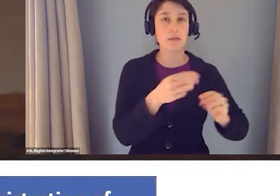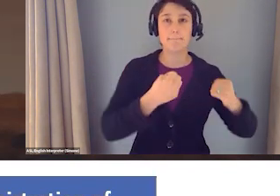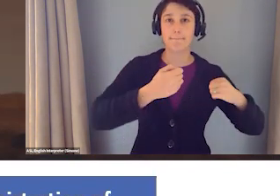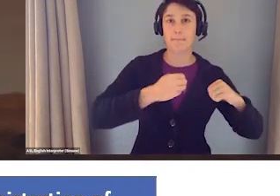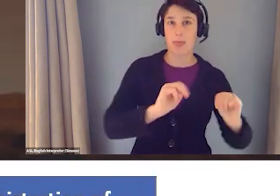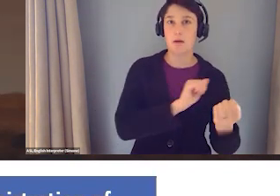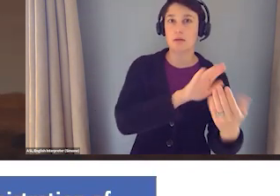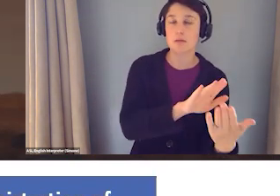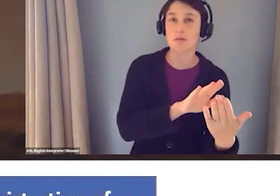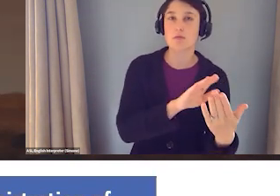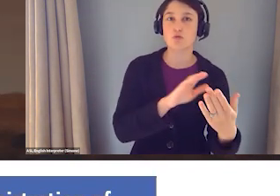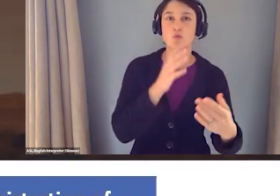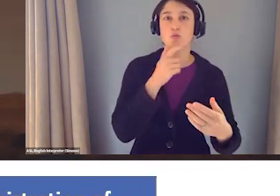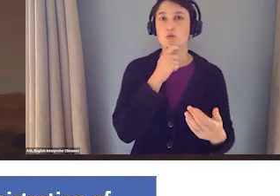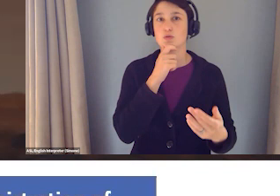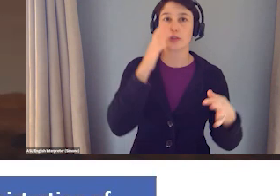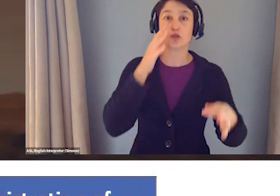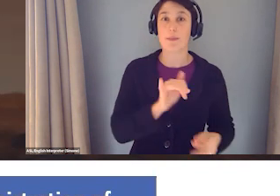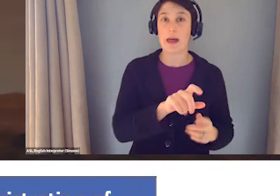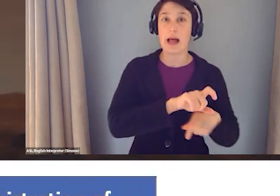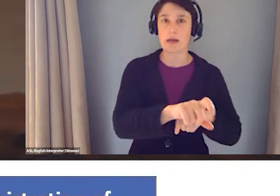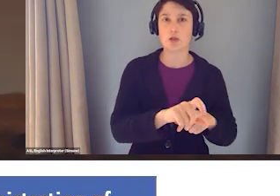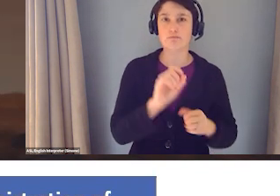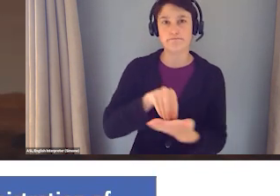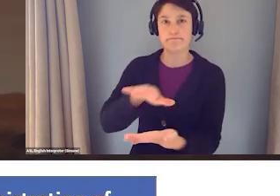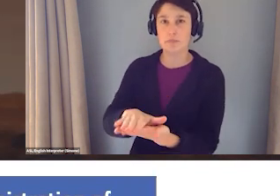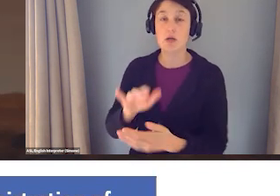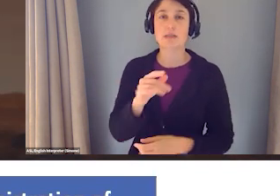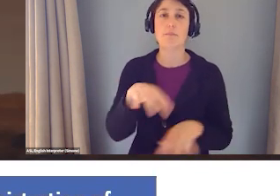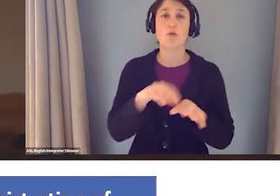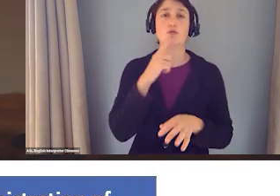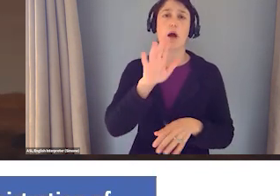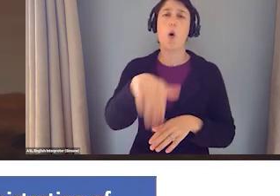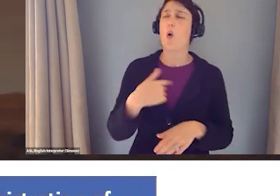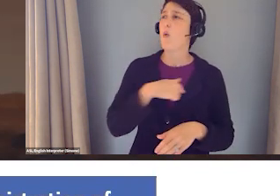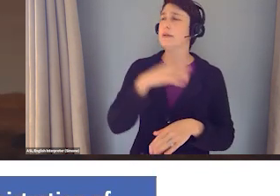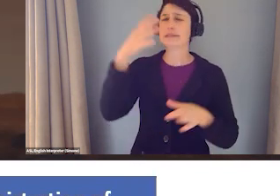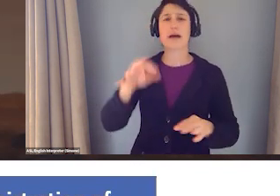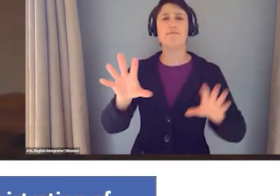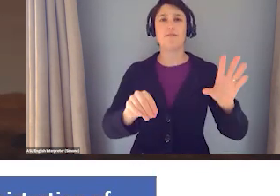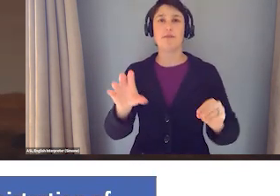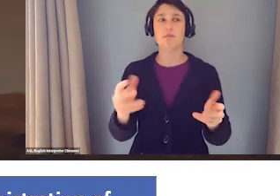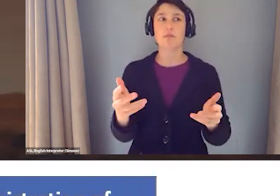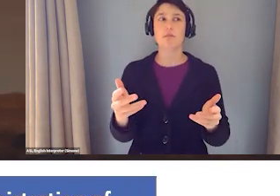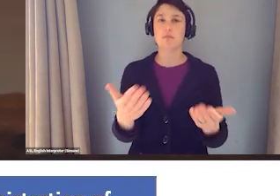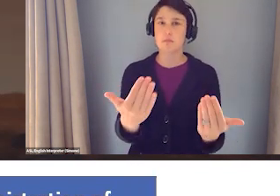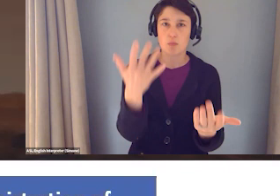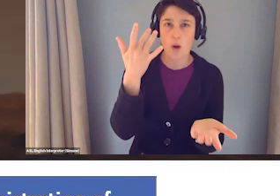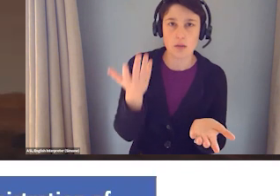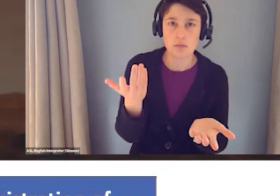because it's really important that if you say, "Oh, we decided 50/50," but that's not their time split, that's not the time split used